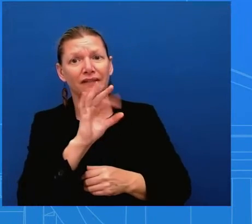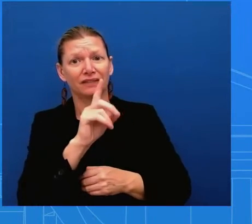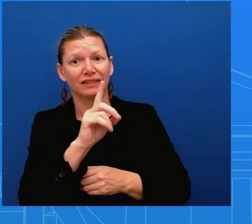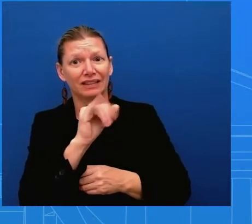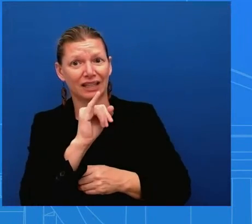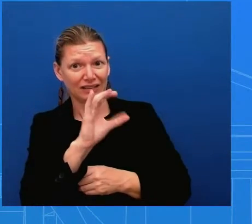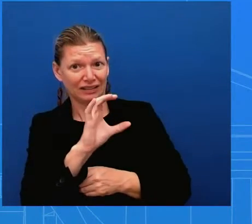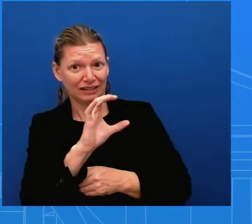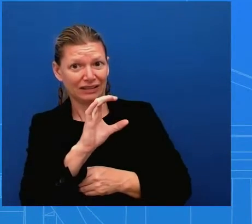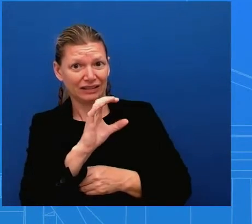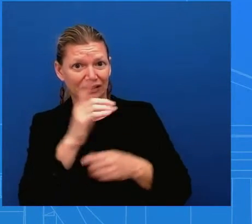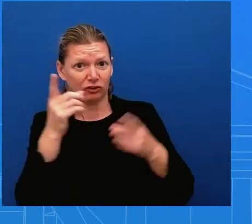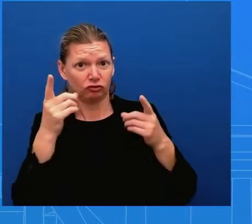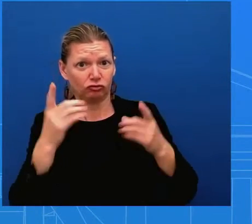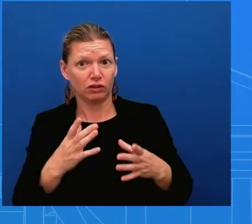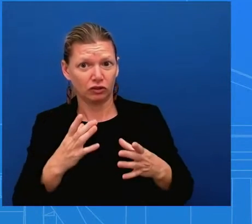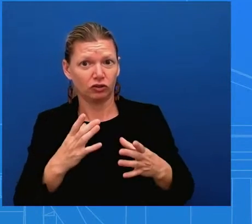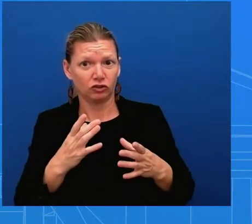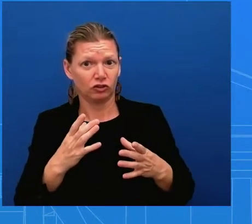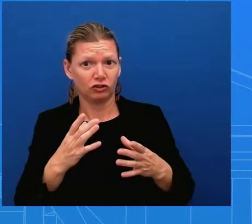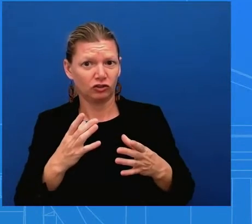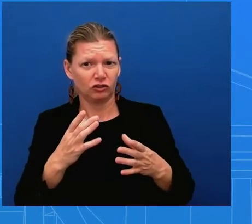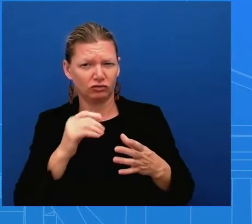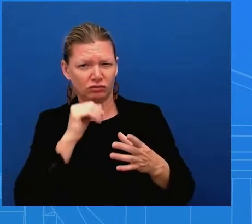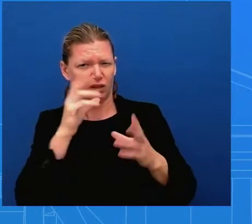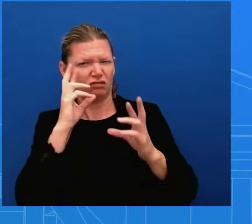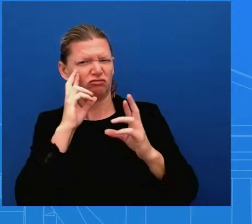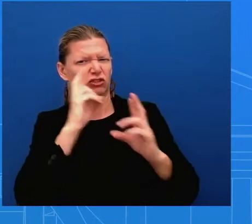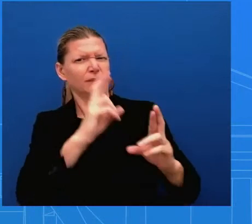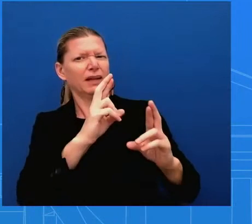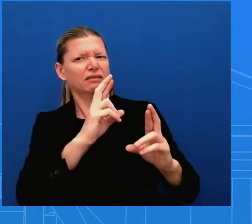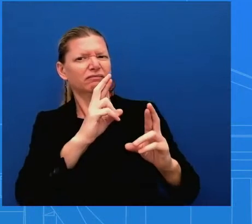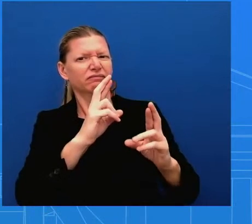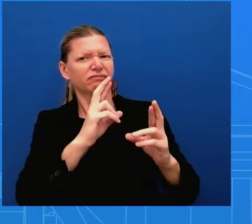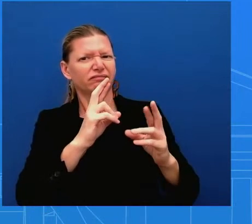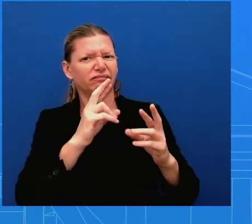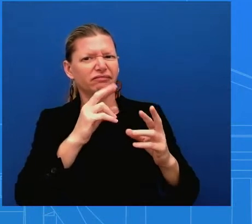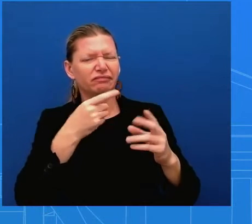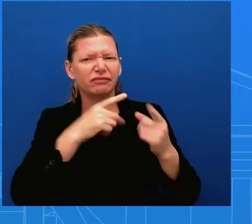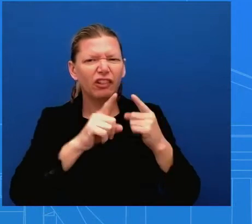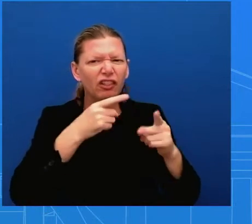and treated unfairly officials there and that he was known to be someone who could not control his temper.